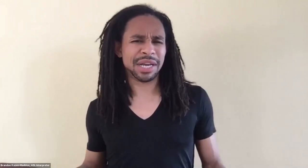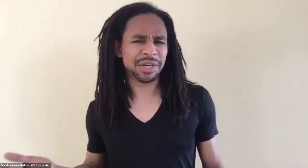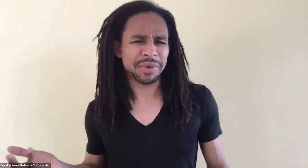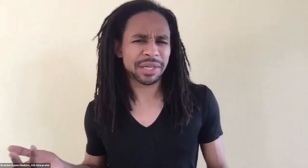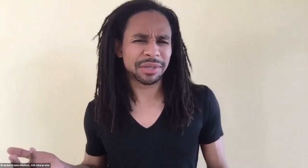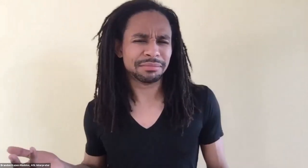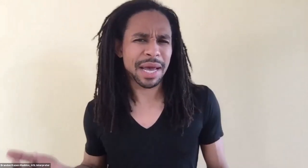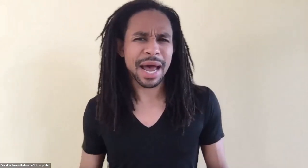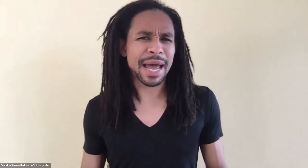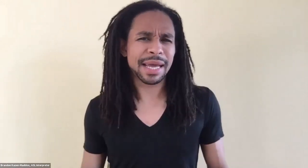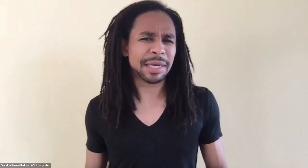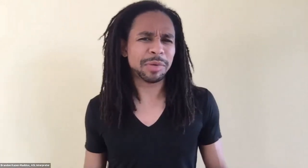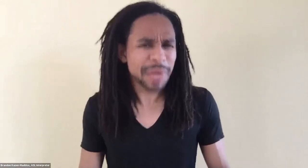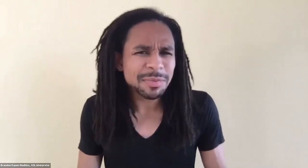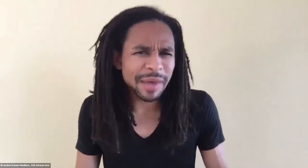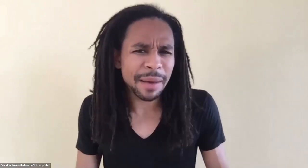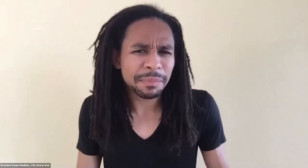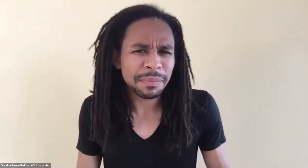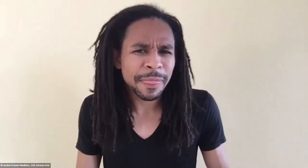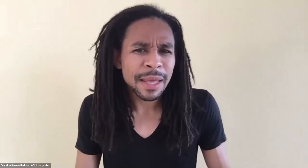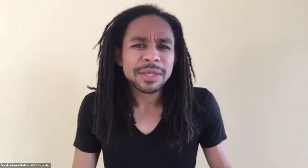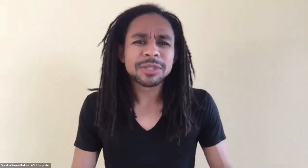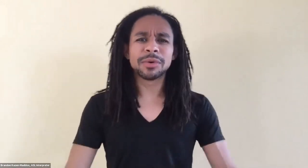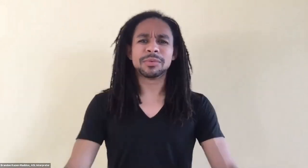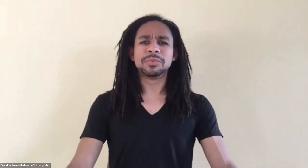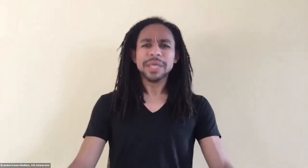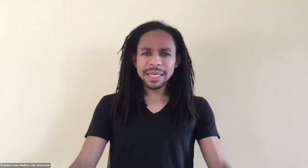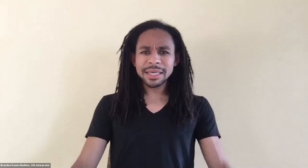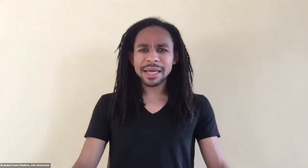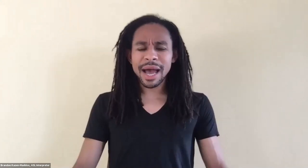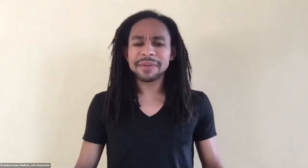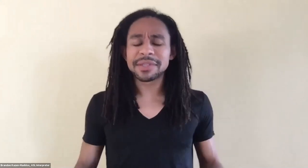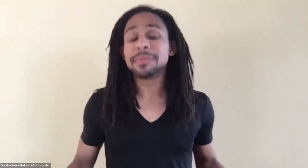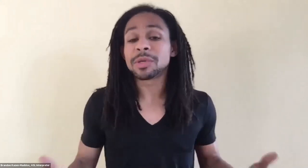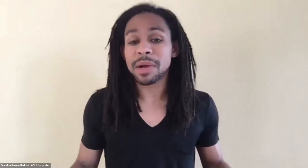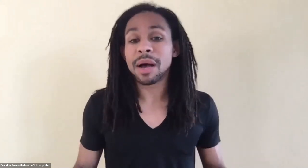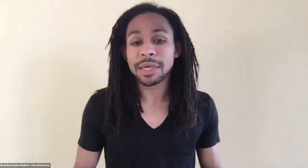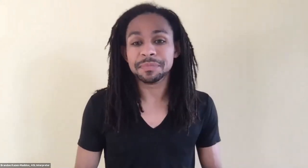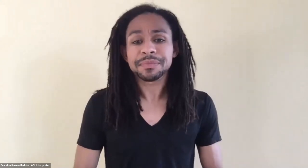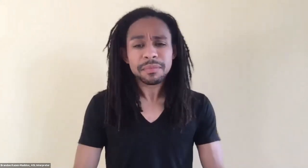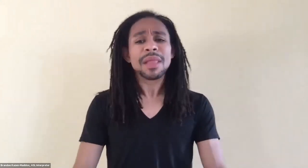a hearing director, and I am perplexed by that. So we have a similar problem.